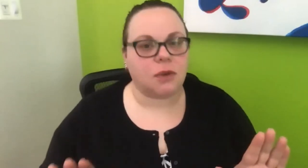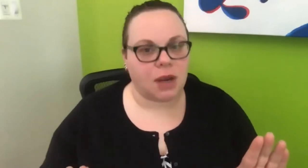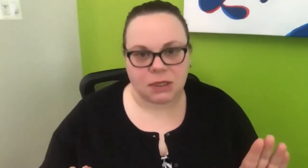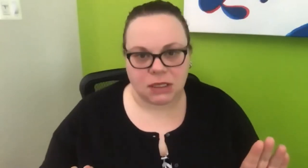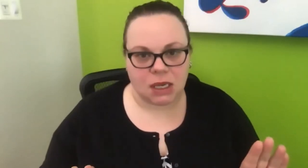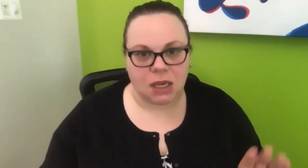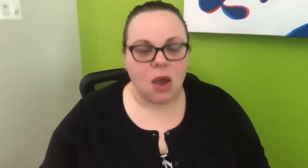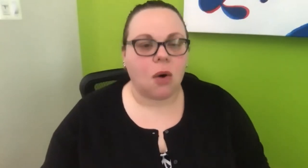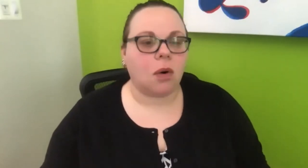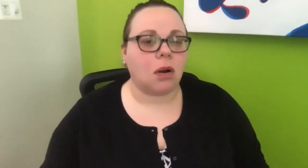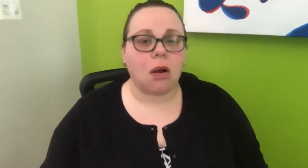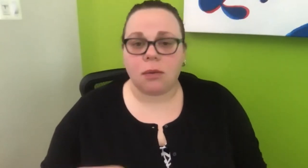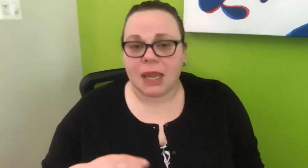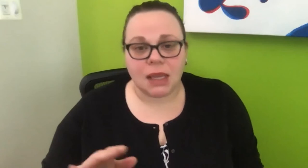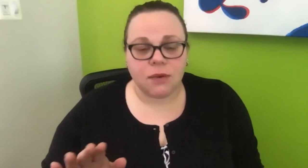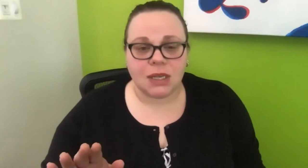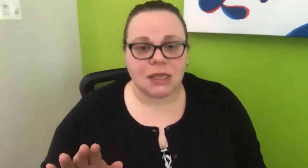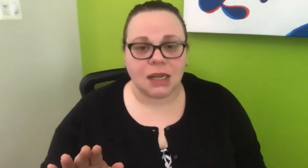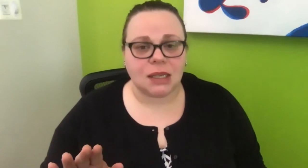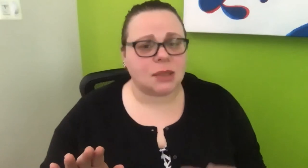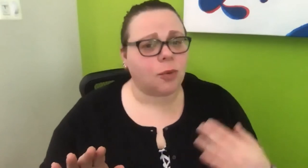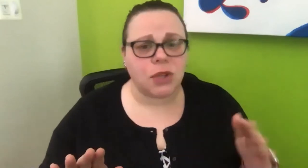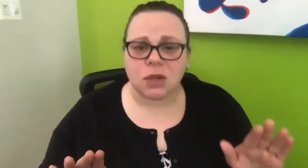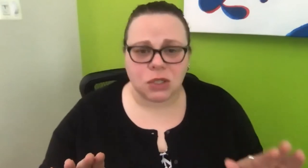Or, “Our mail-in voting is not accessible, but you can just go to your polling place.”